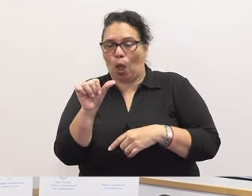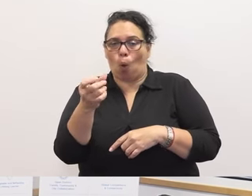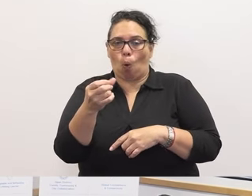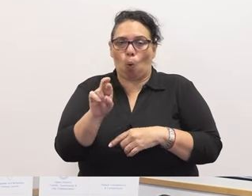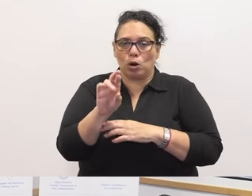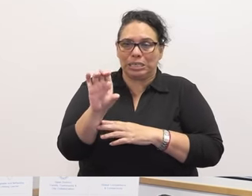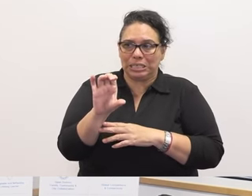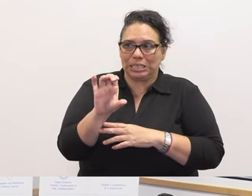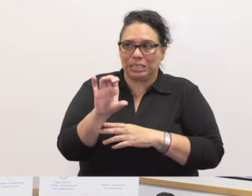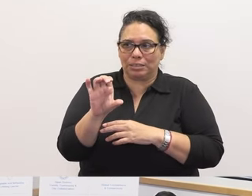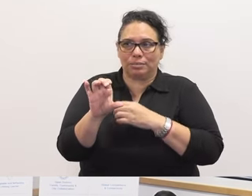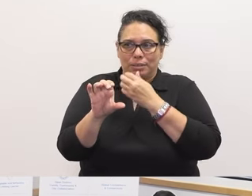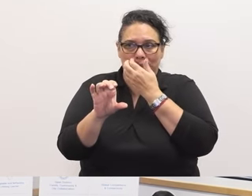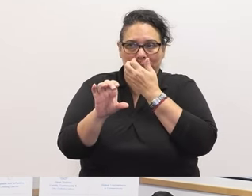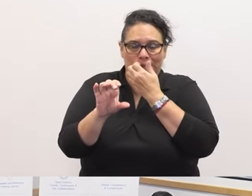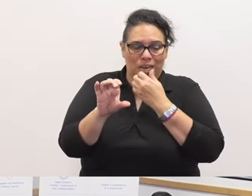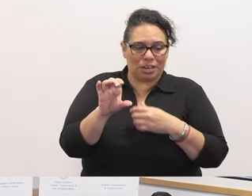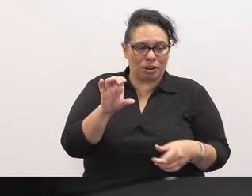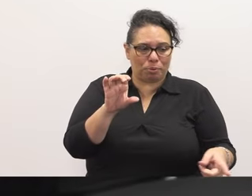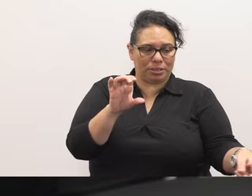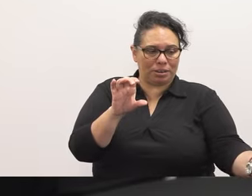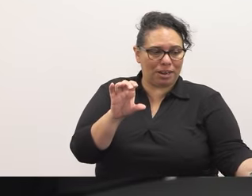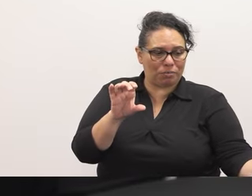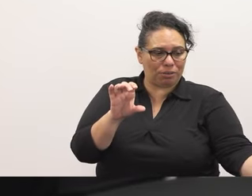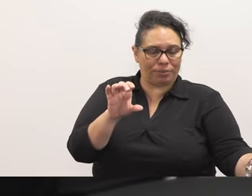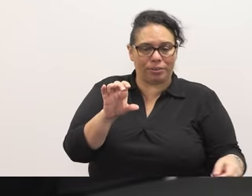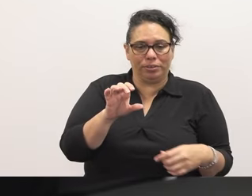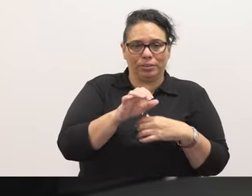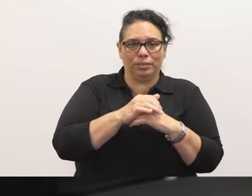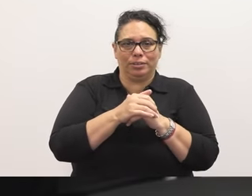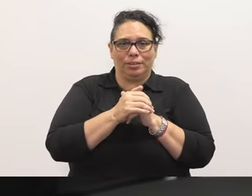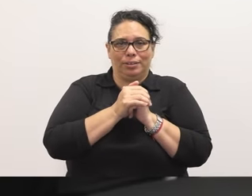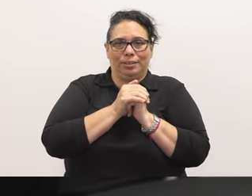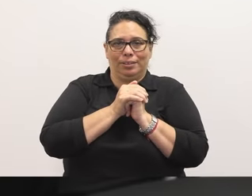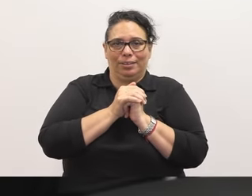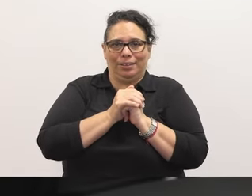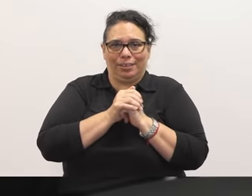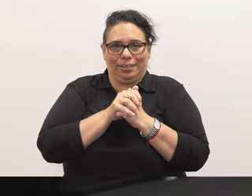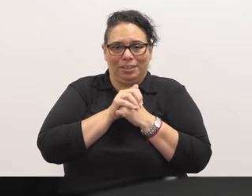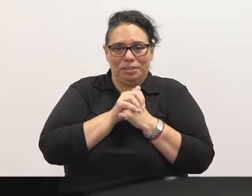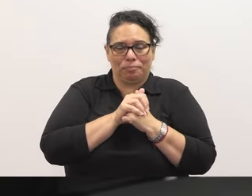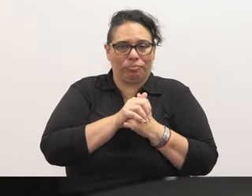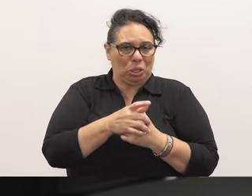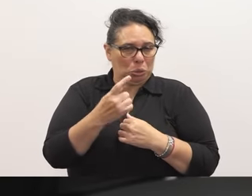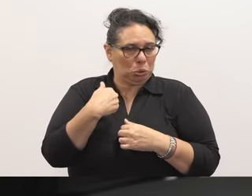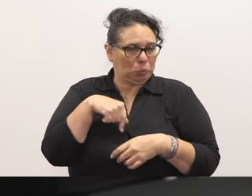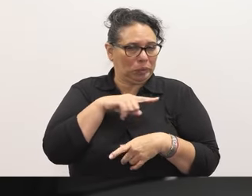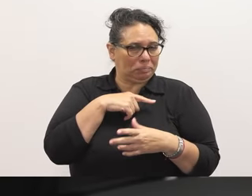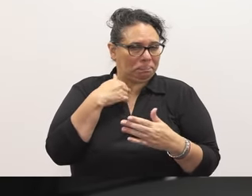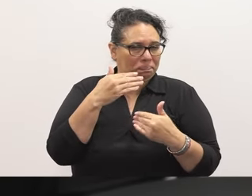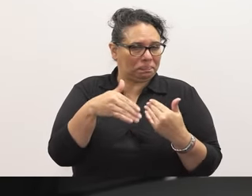So last year it was 66% of our students who are in algebra. This year it's 75%. So as we're gradually increasing the number of students